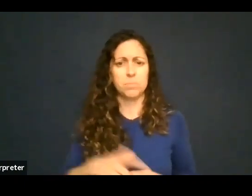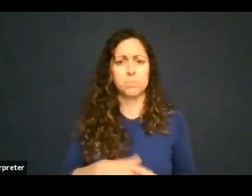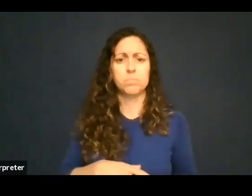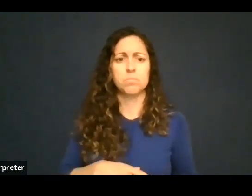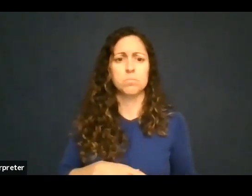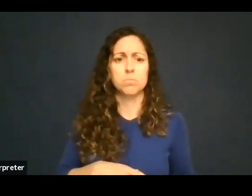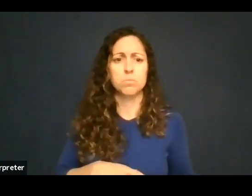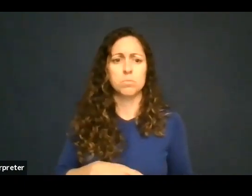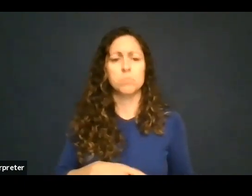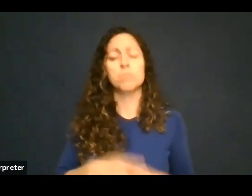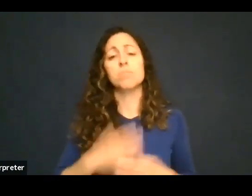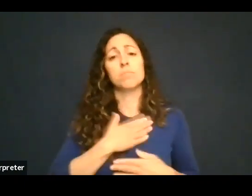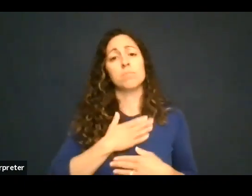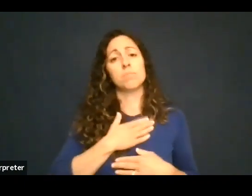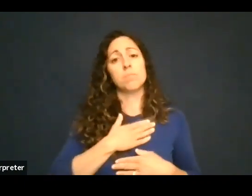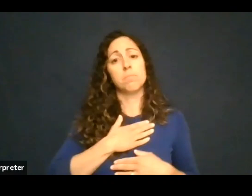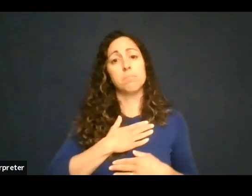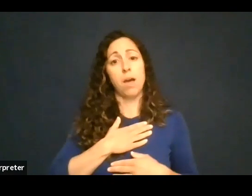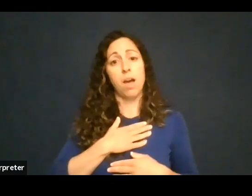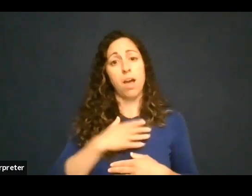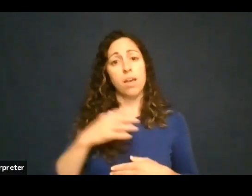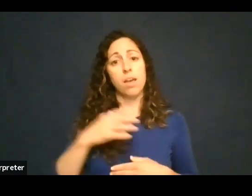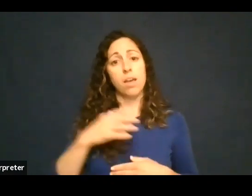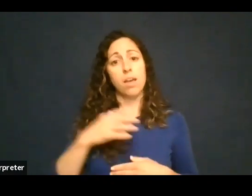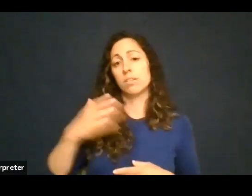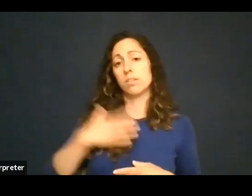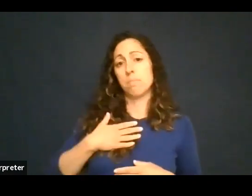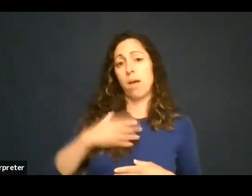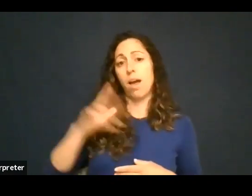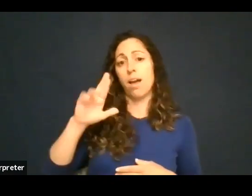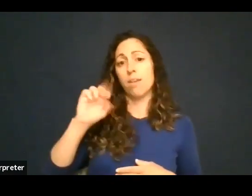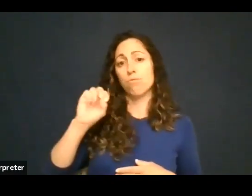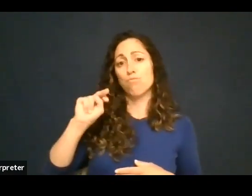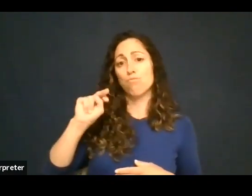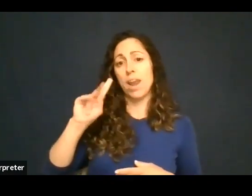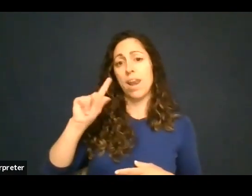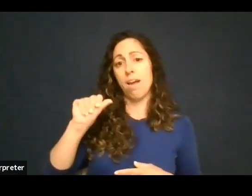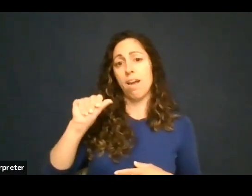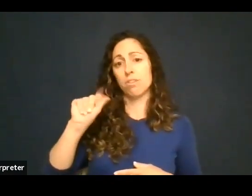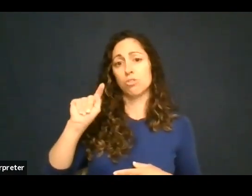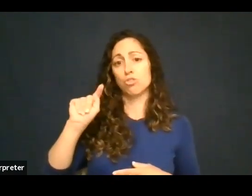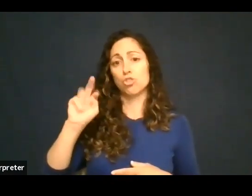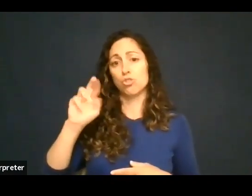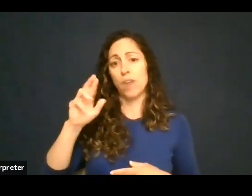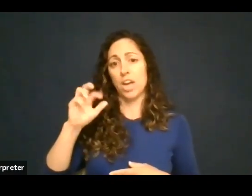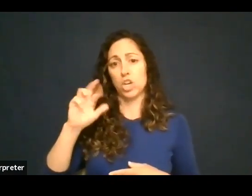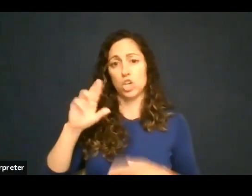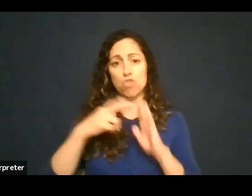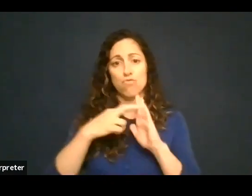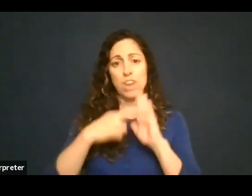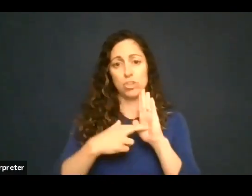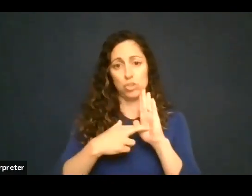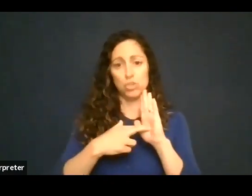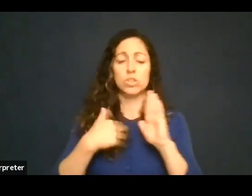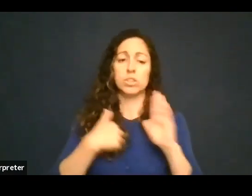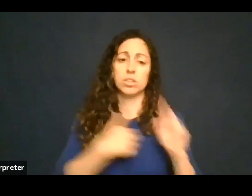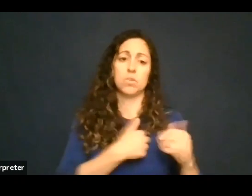does support a number of companies who are doing natural history studies. For reasons of confidentiality, I can't name those companies.